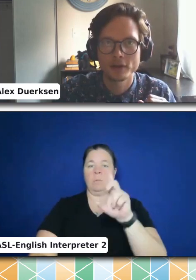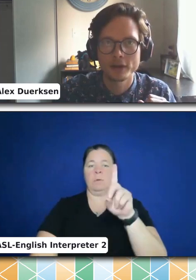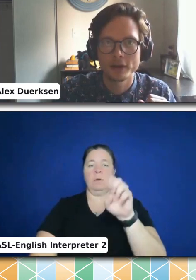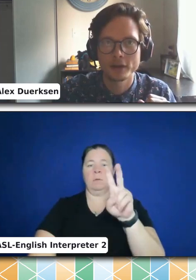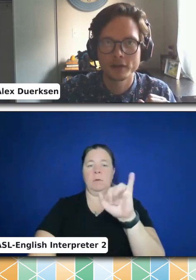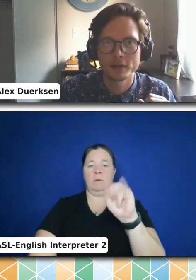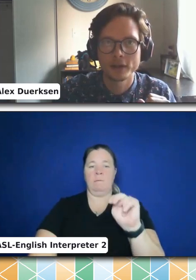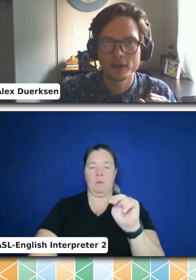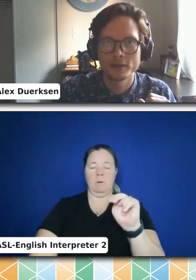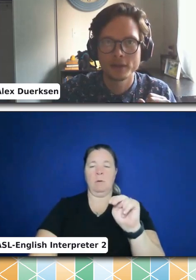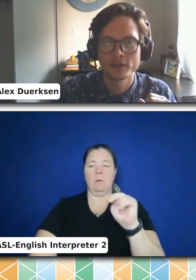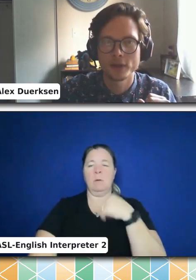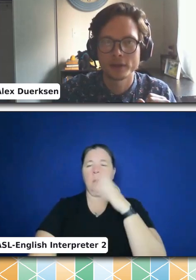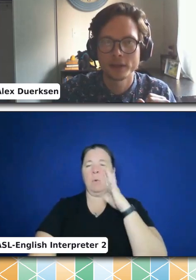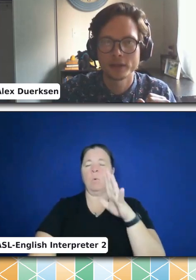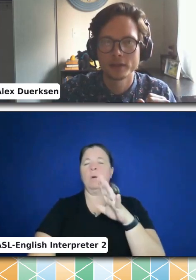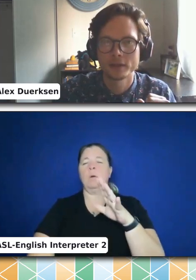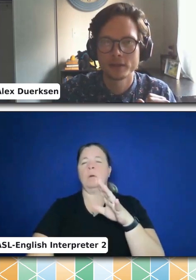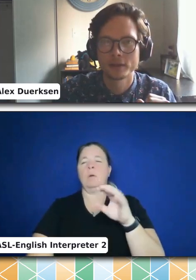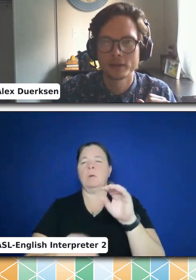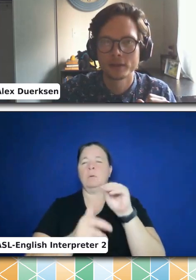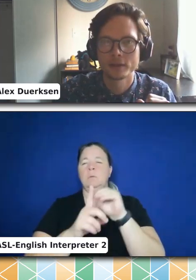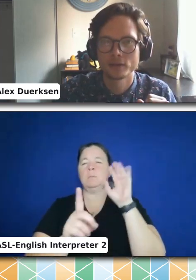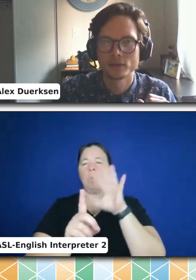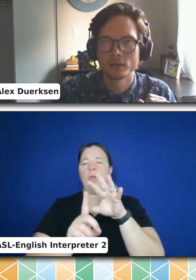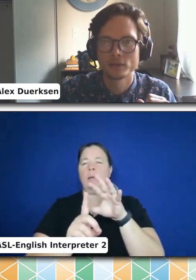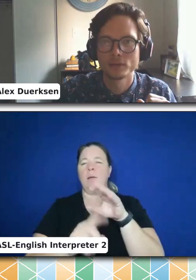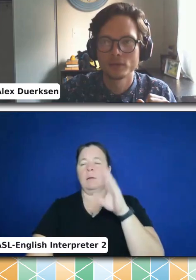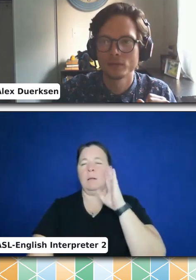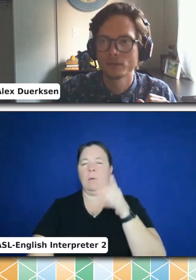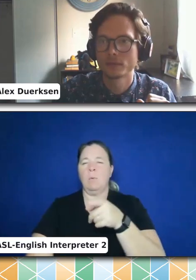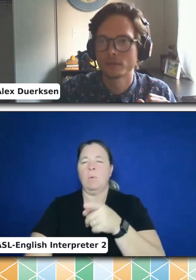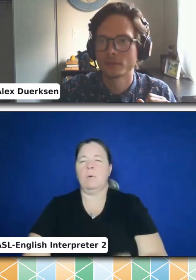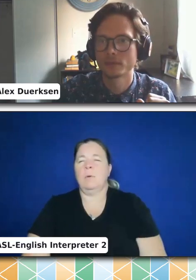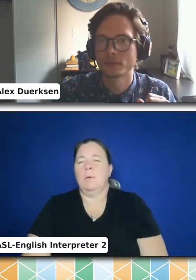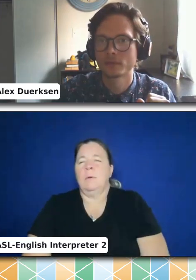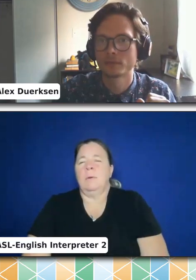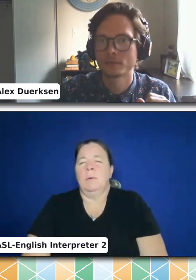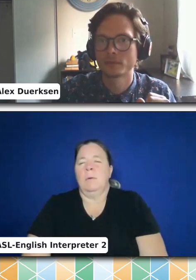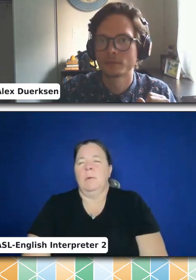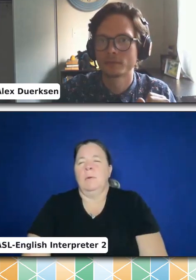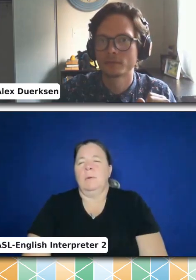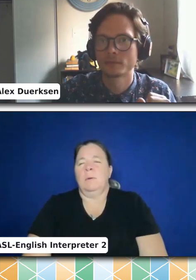Hey, Della.